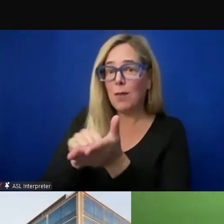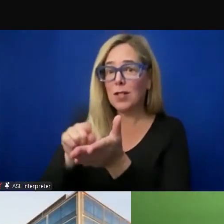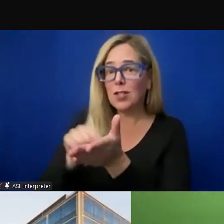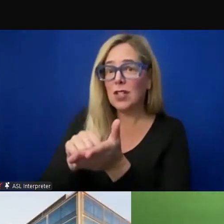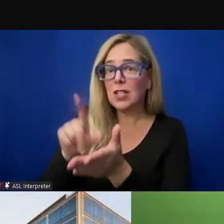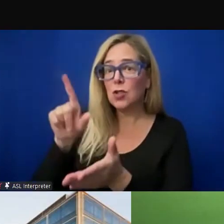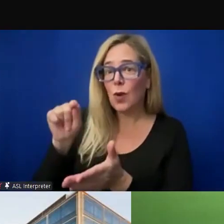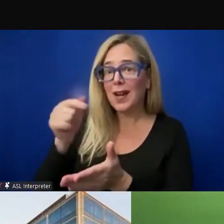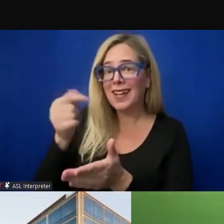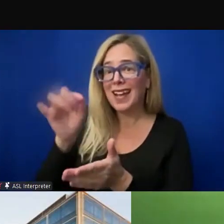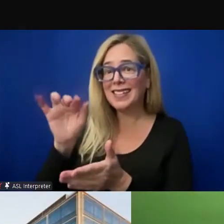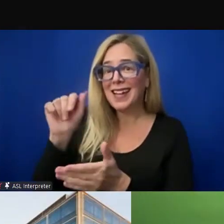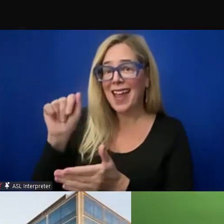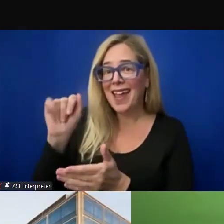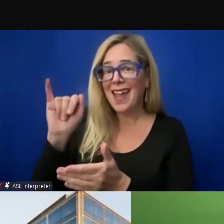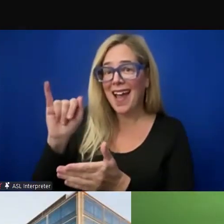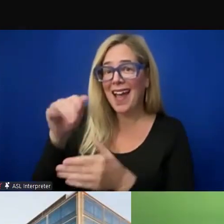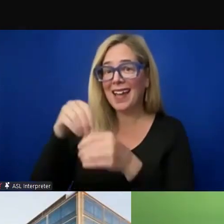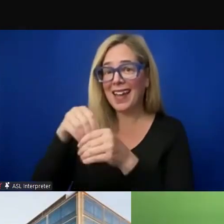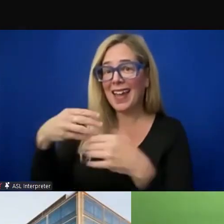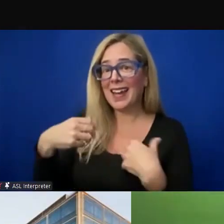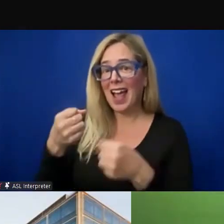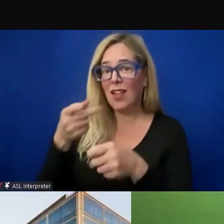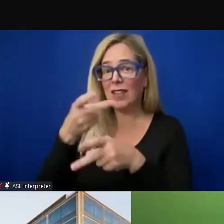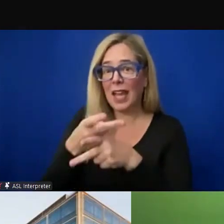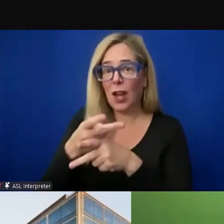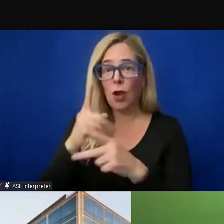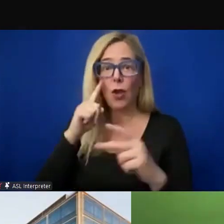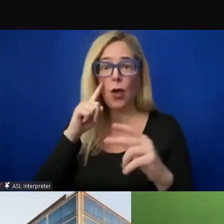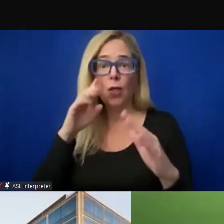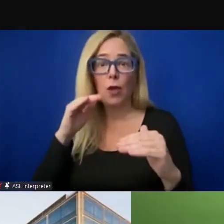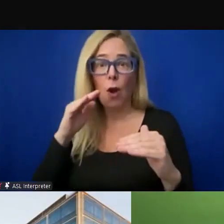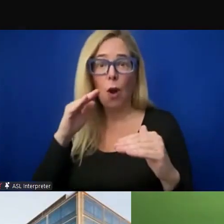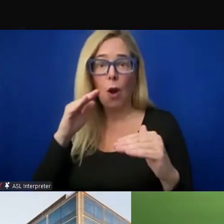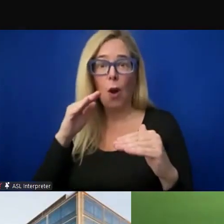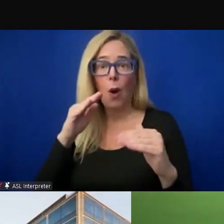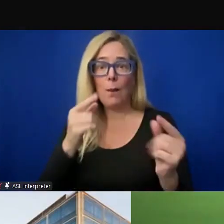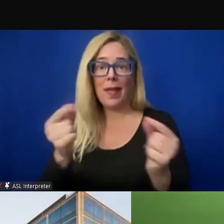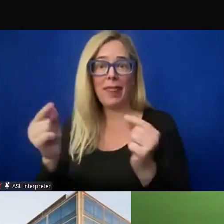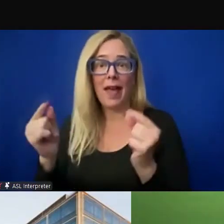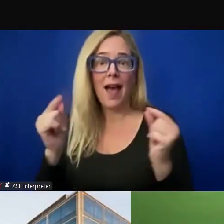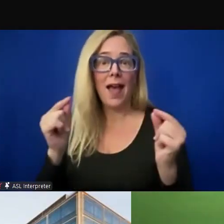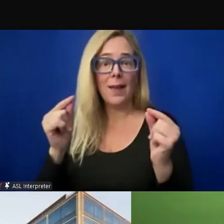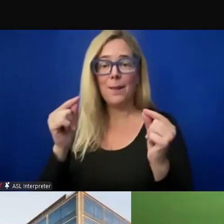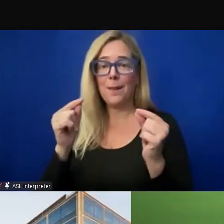The hope, the hype, the promise, the peril in which justice, equity,